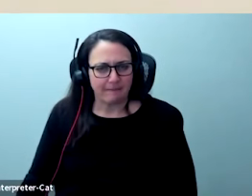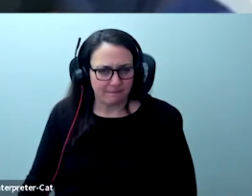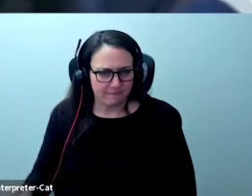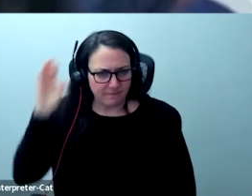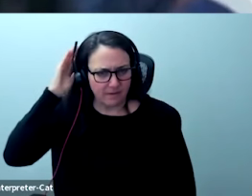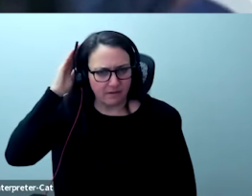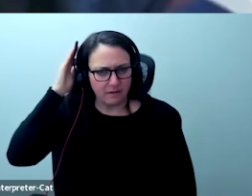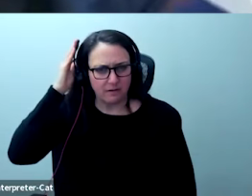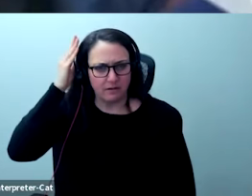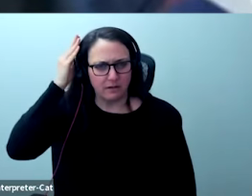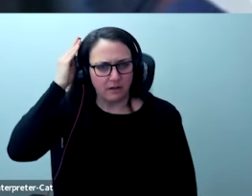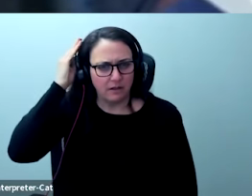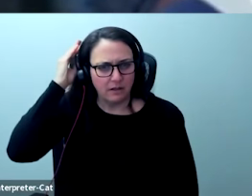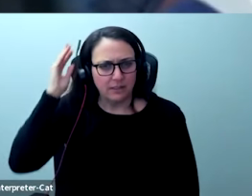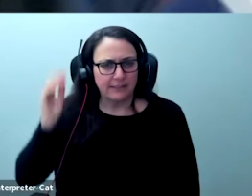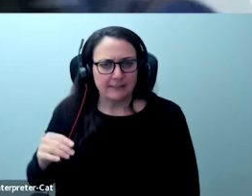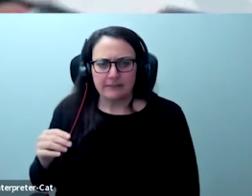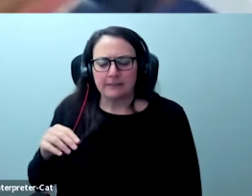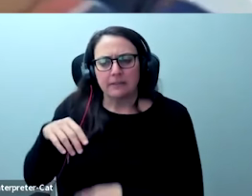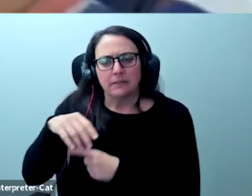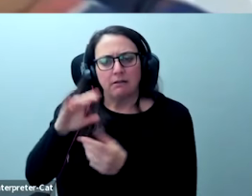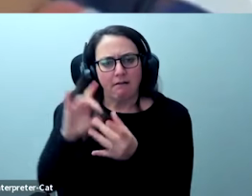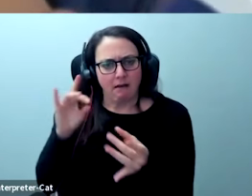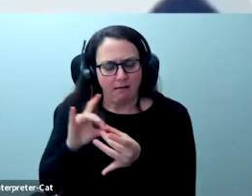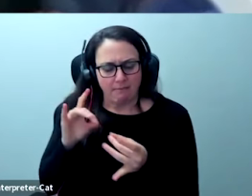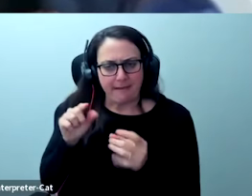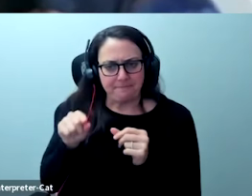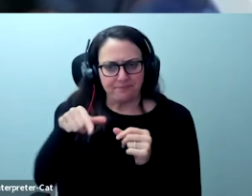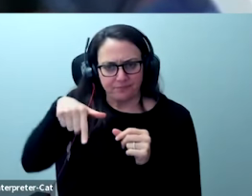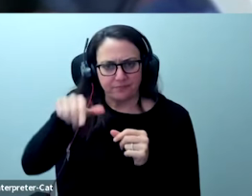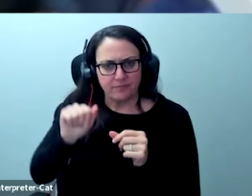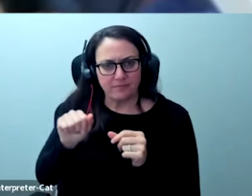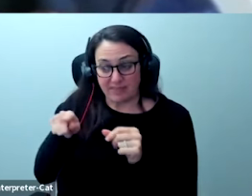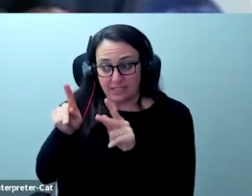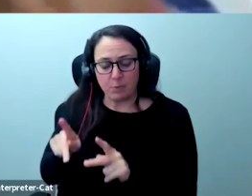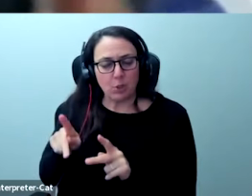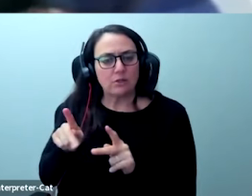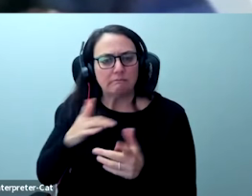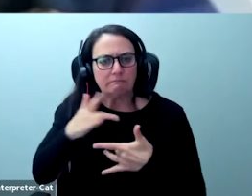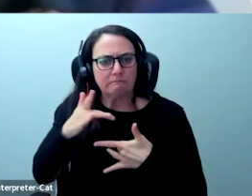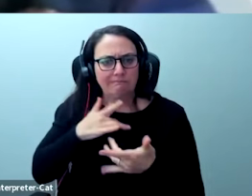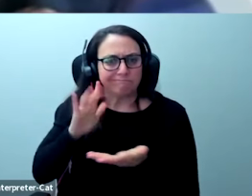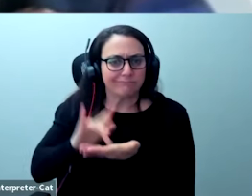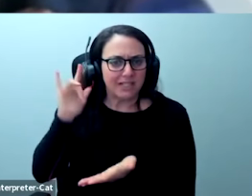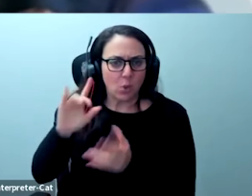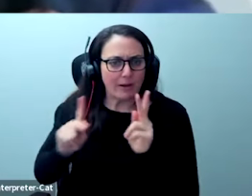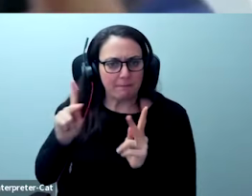Thanks. There's a comment in the Q and A expressing concern about exploiting people with disabilities